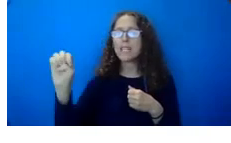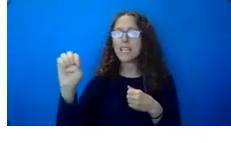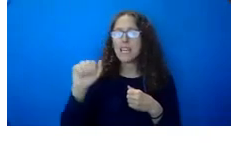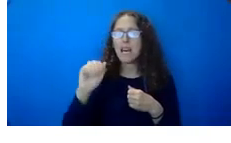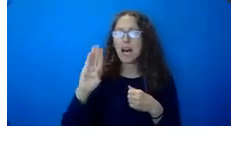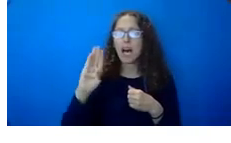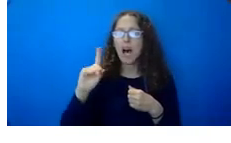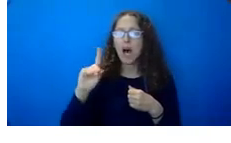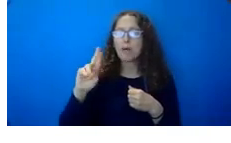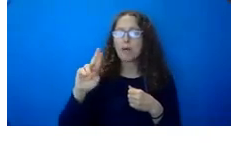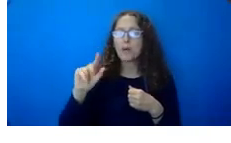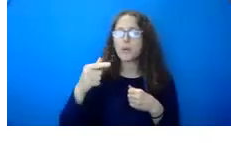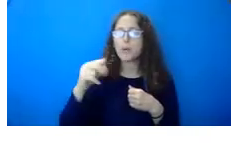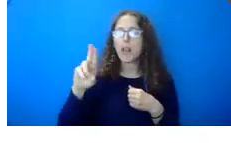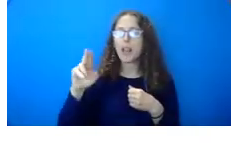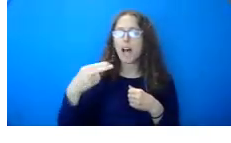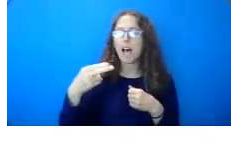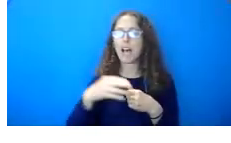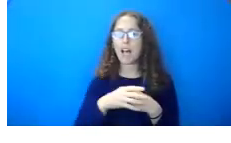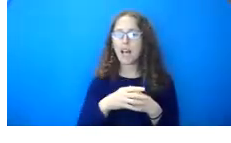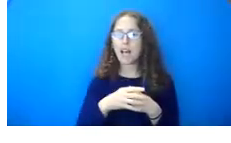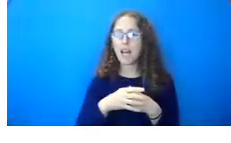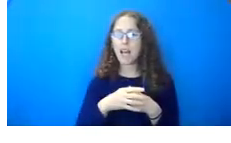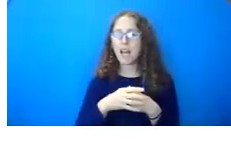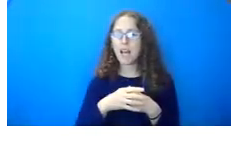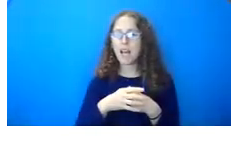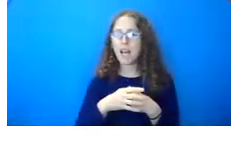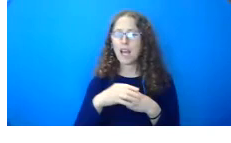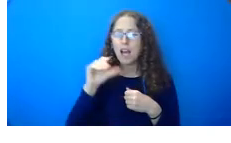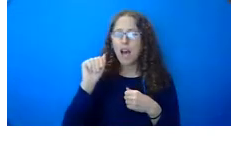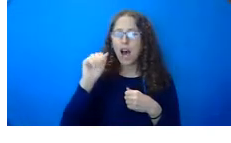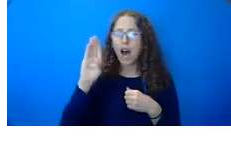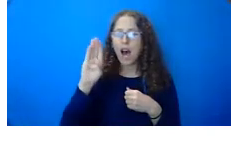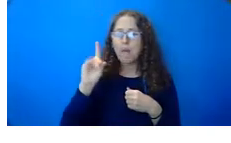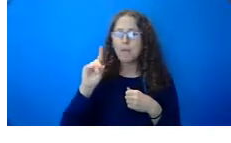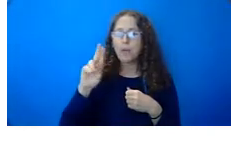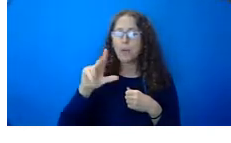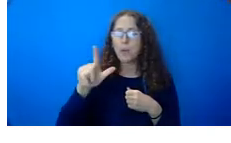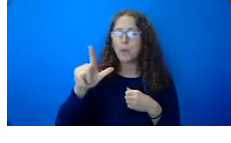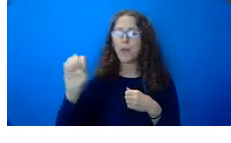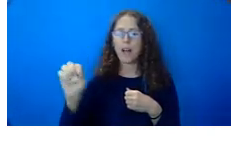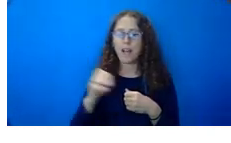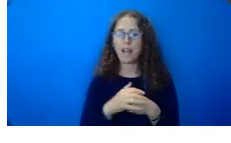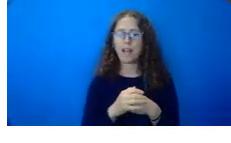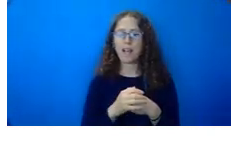TO LOCAL. » WELCOME JONATHAN